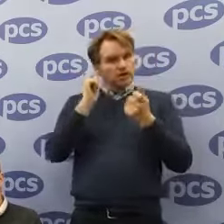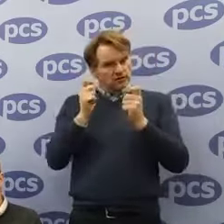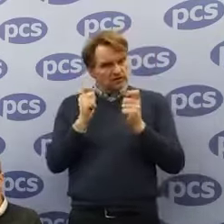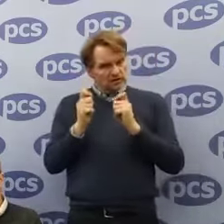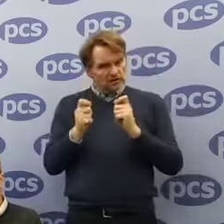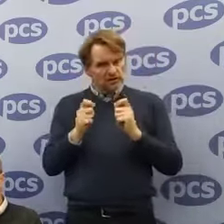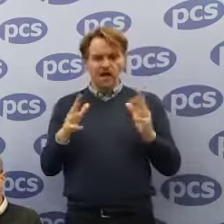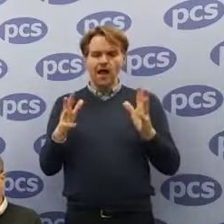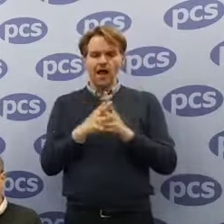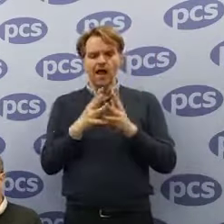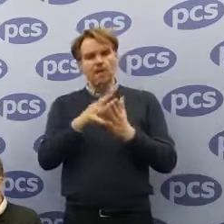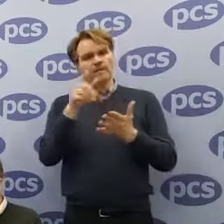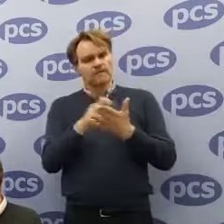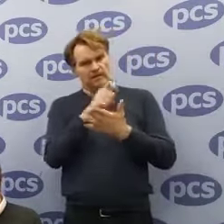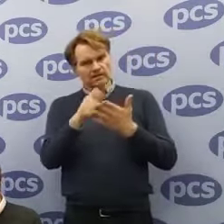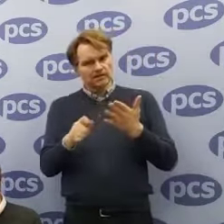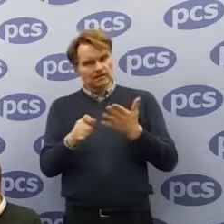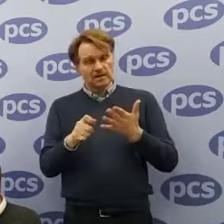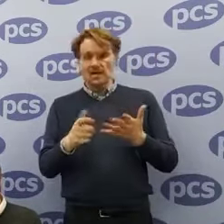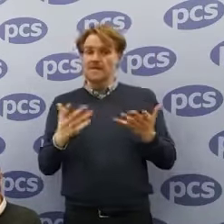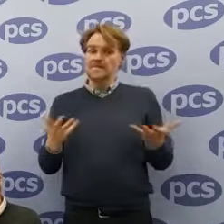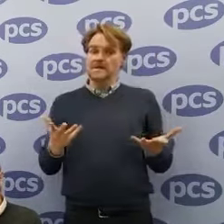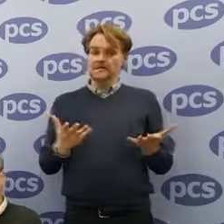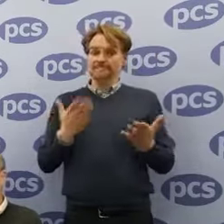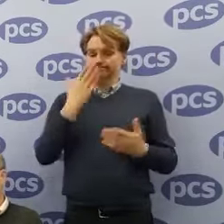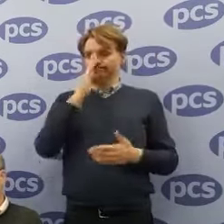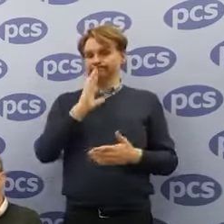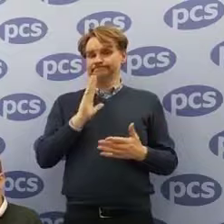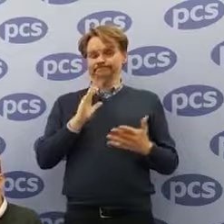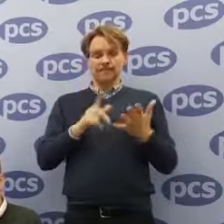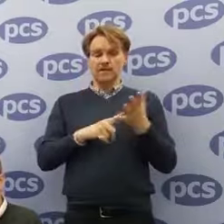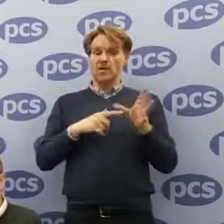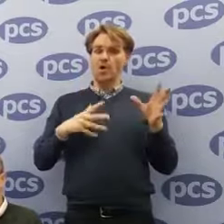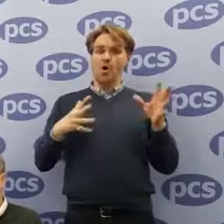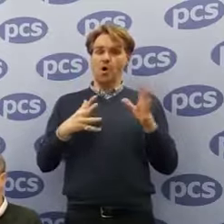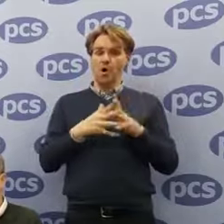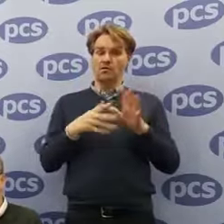be run but it's the law of the land and so what I could say to people is make